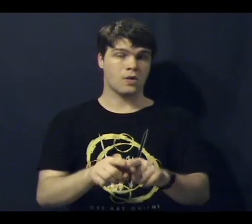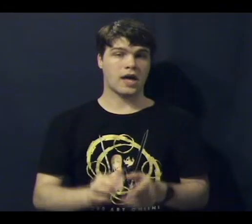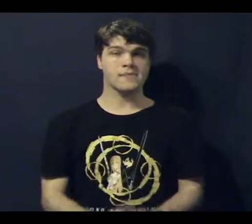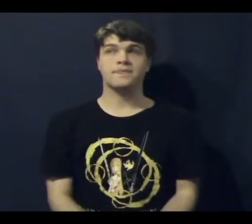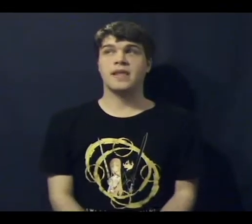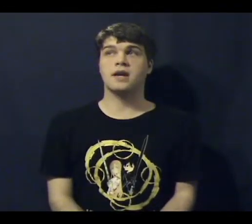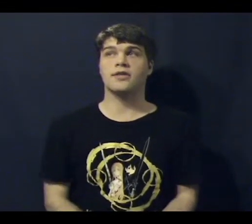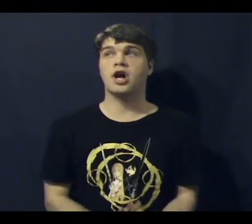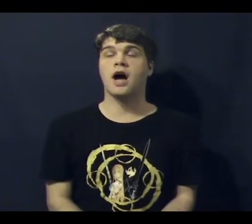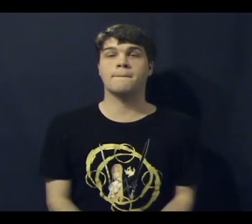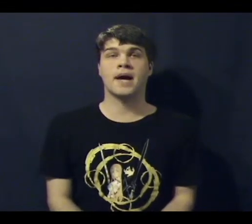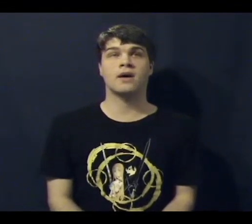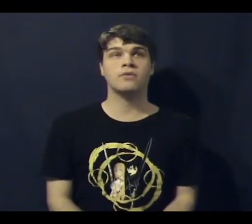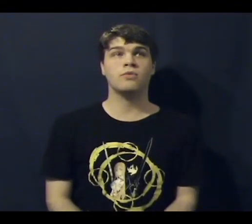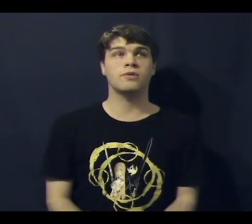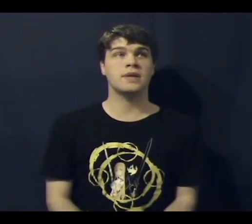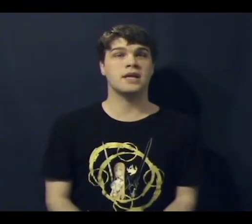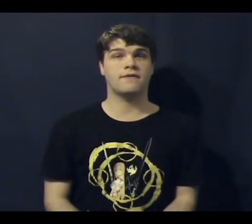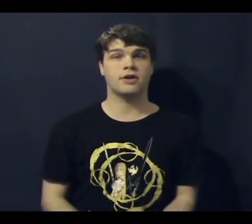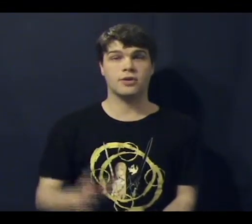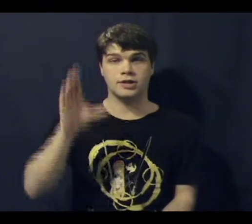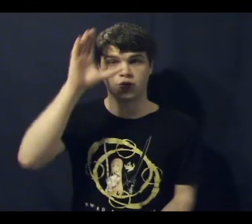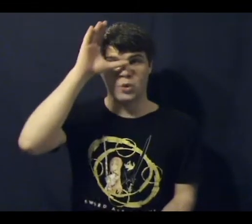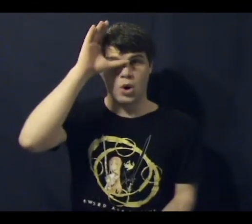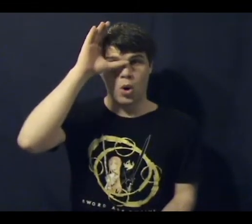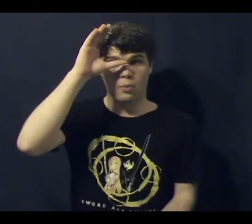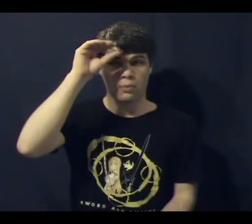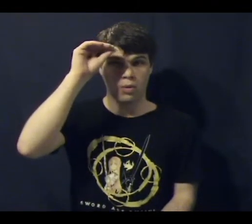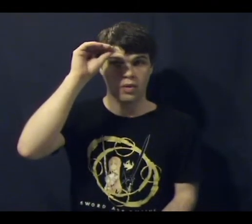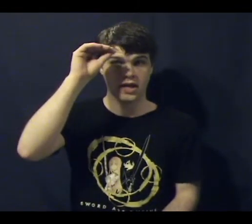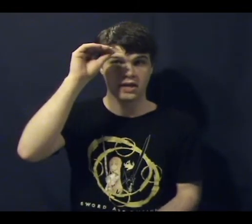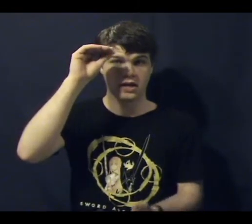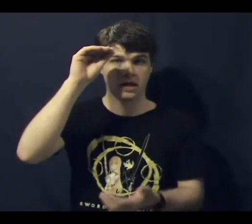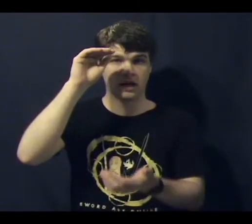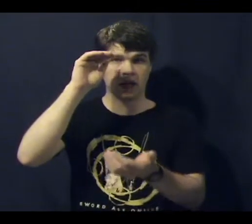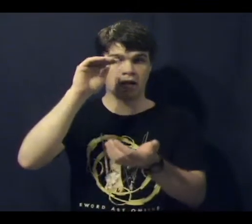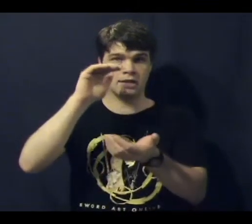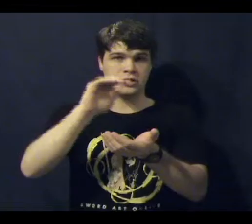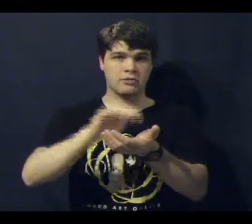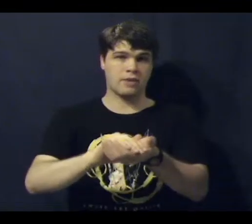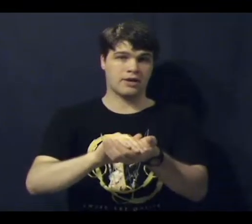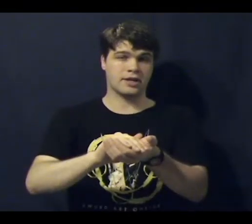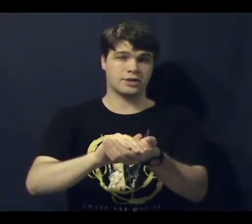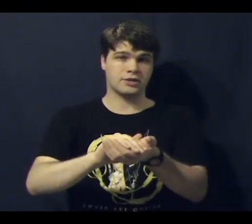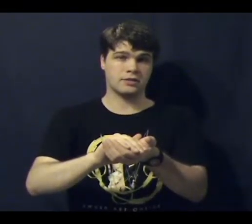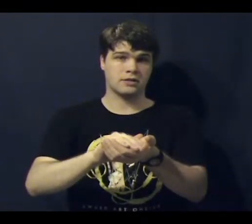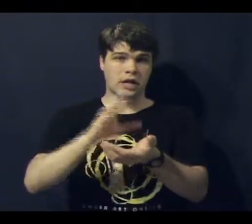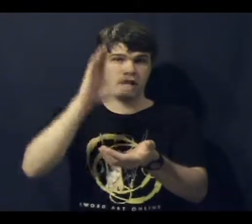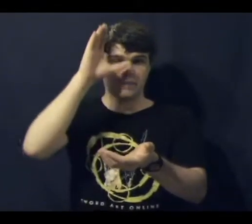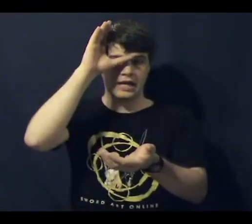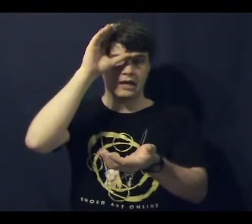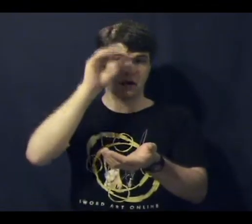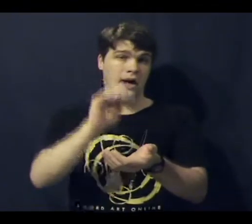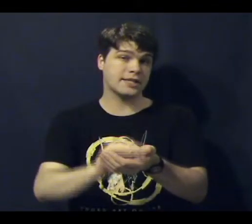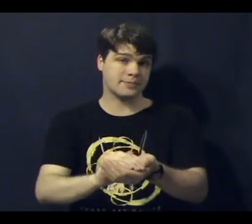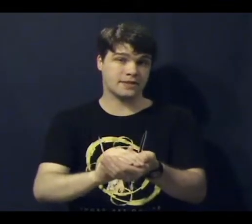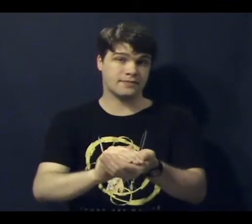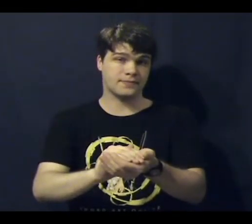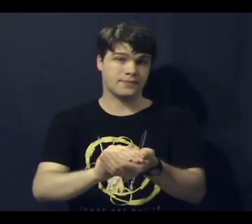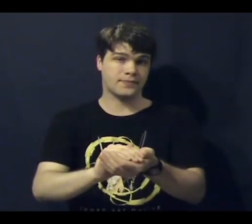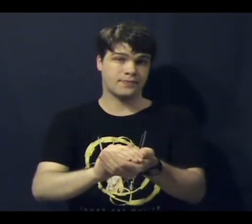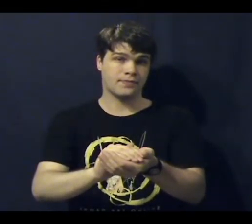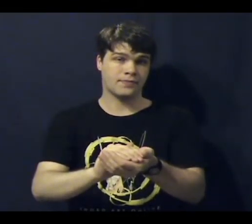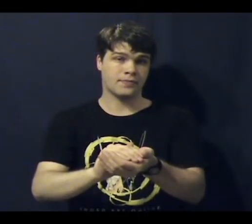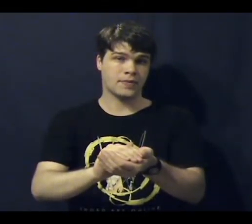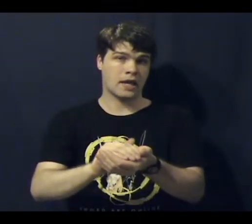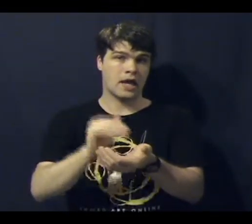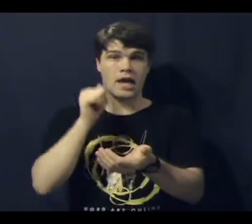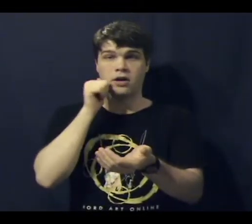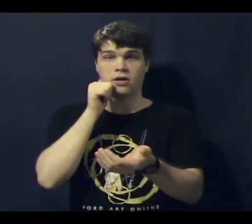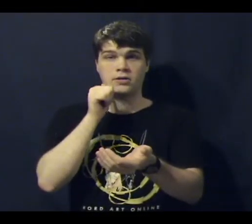Okay? Another compound would be if you're going to do boy into marriage. It'd be husband. And girl